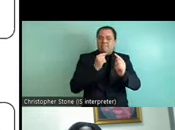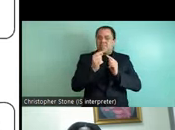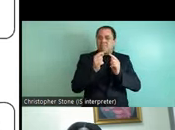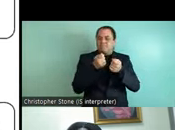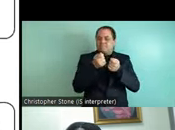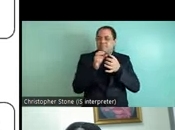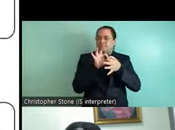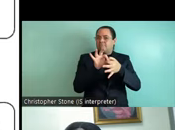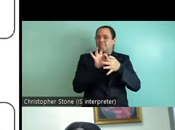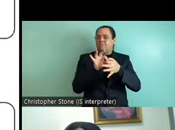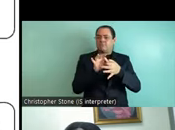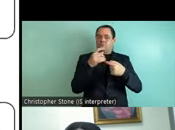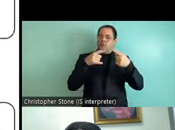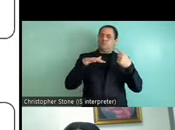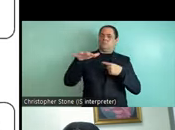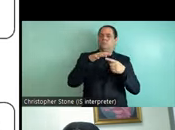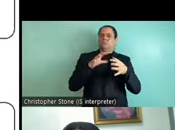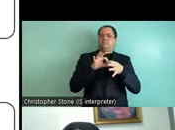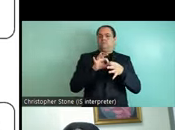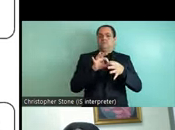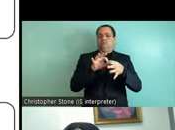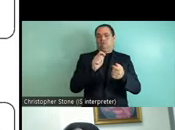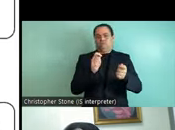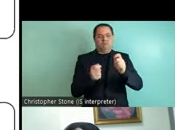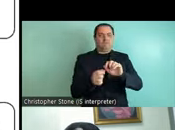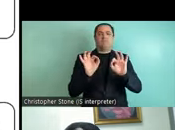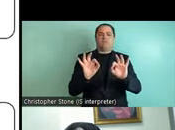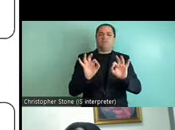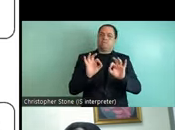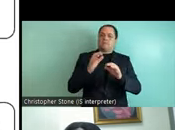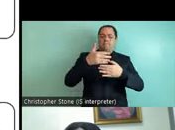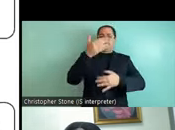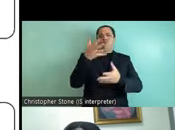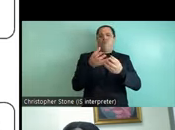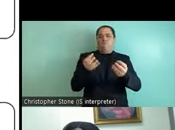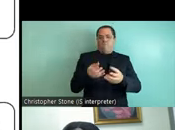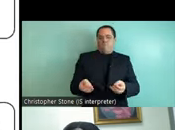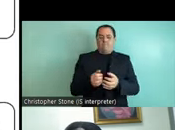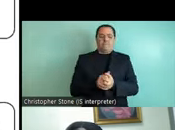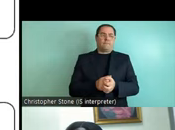achieving somebody to inclusion in Nigeria. 11:57:38 Currently finalizing our legal the